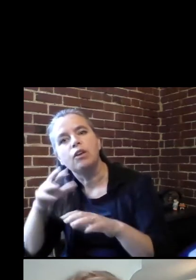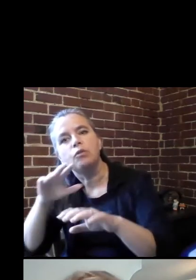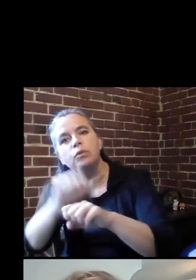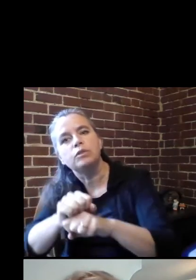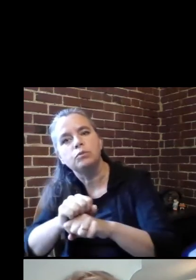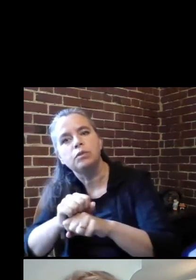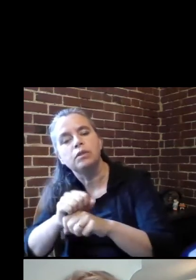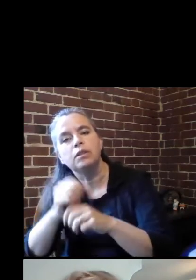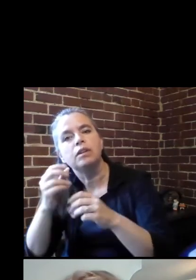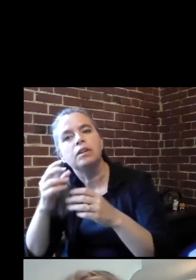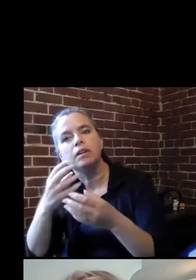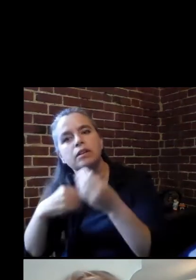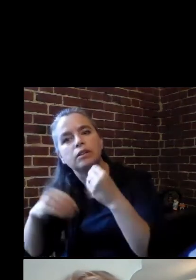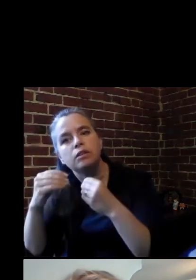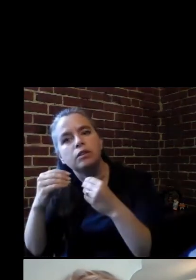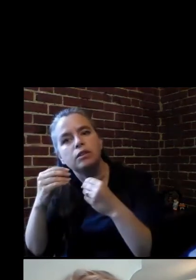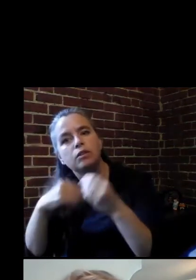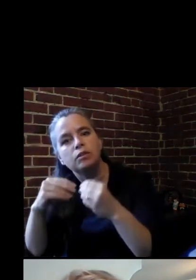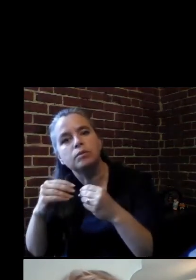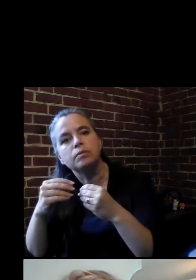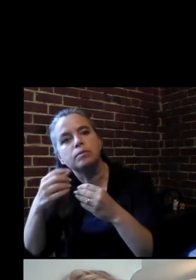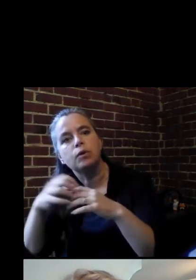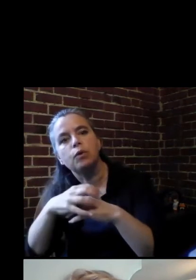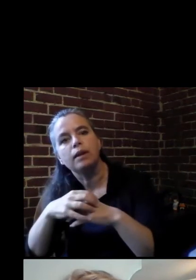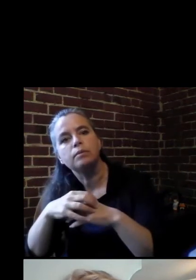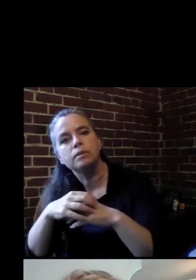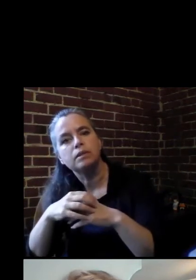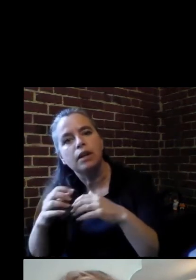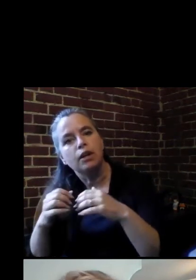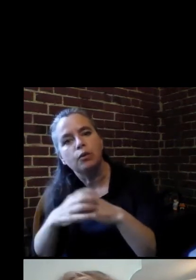You know, grapes are abundant in the wild. And they're delicious. So why not?